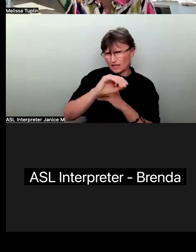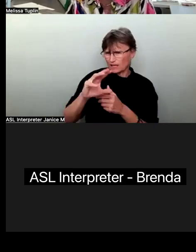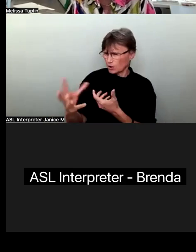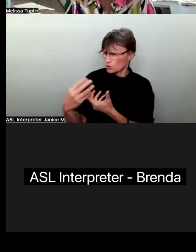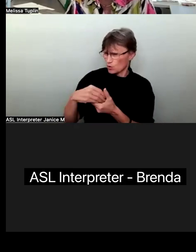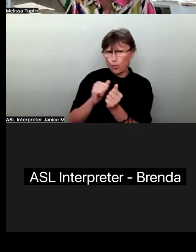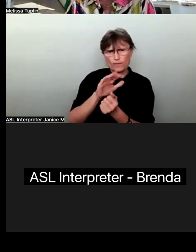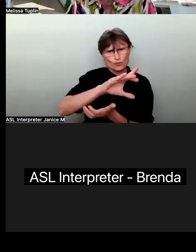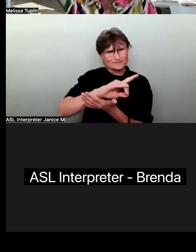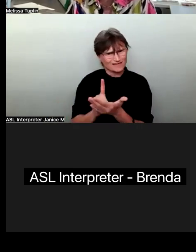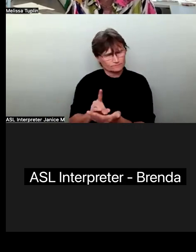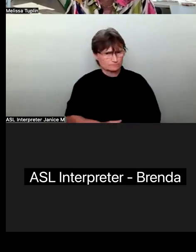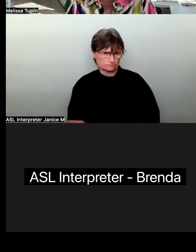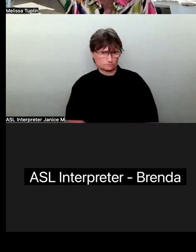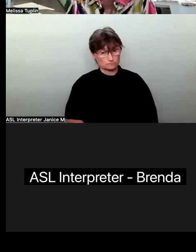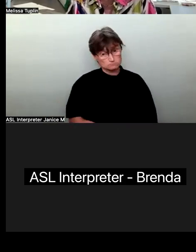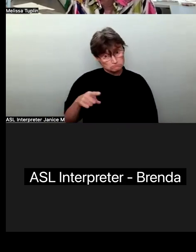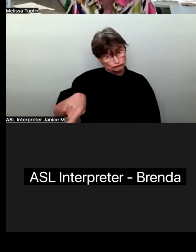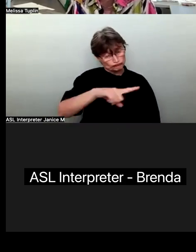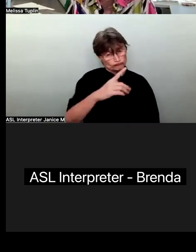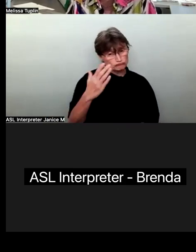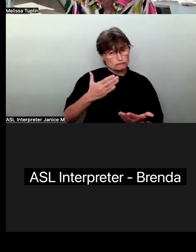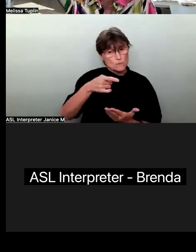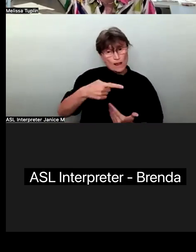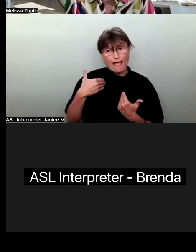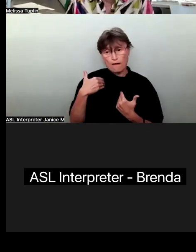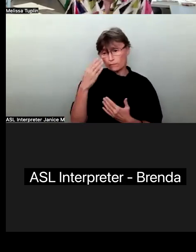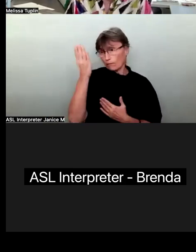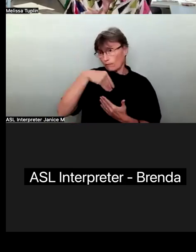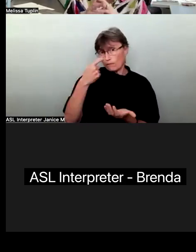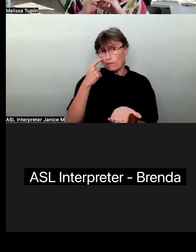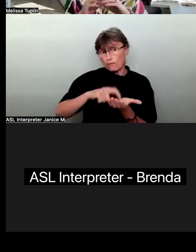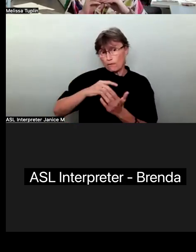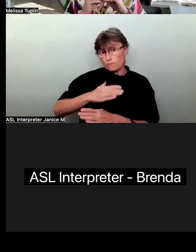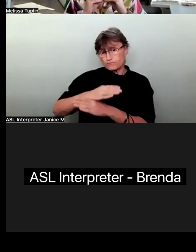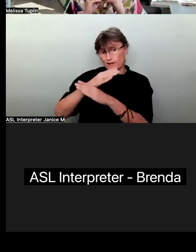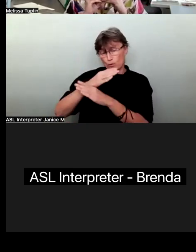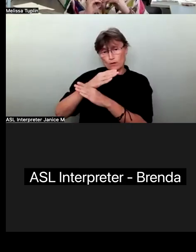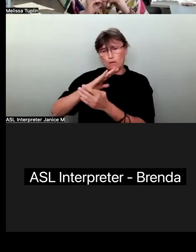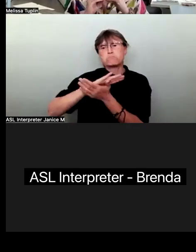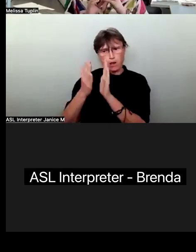you working to uncover barriers that you might not be aware of yet? So this is a section that